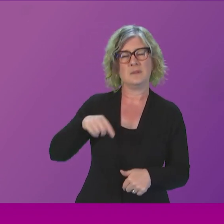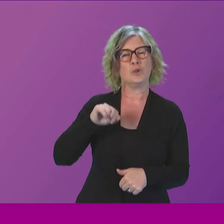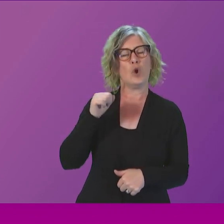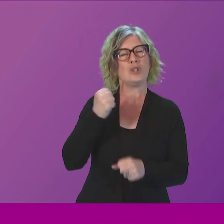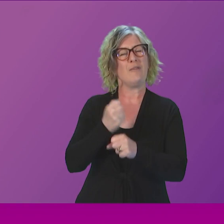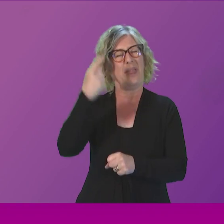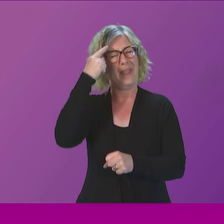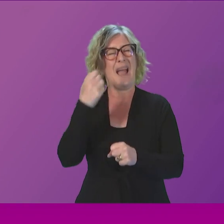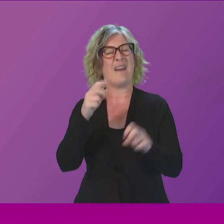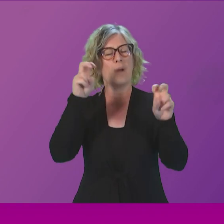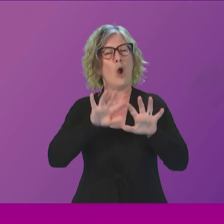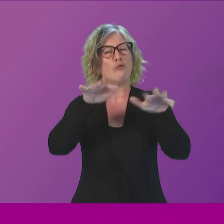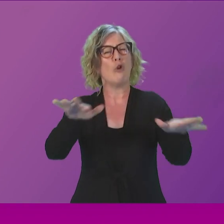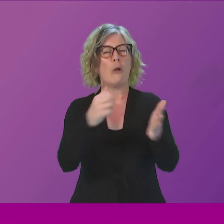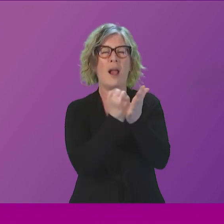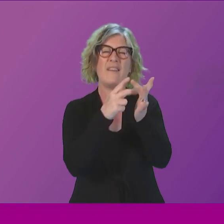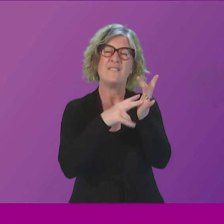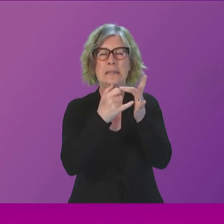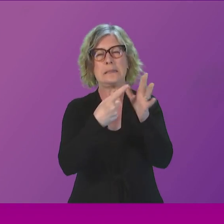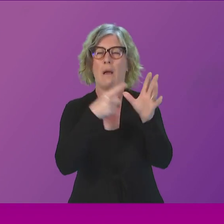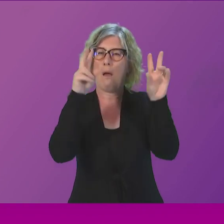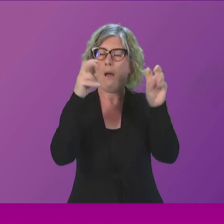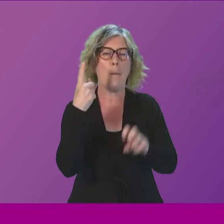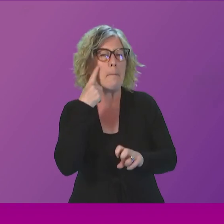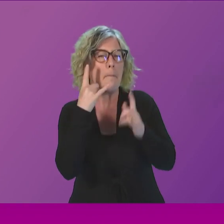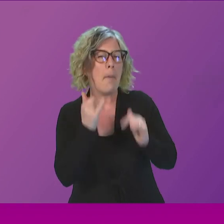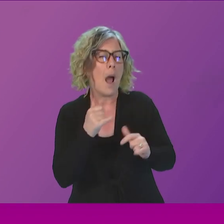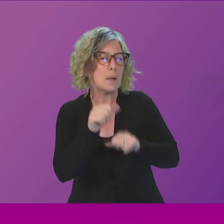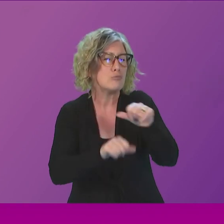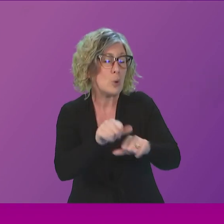proposals could offer to schools in our rural communities?